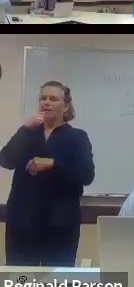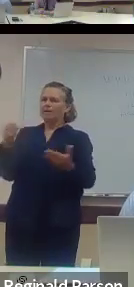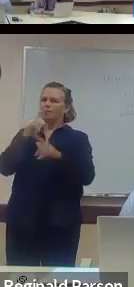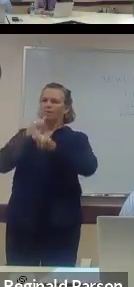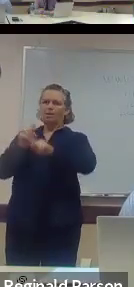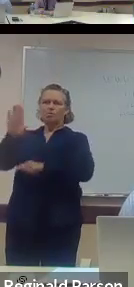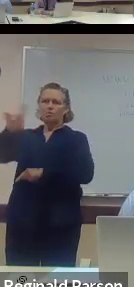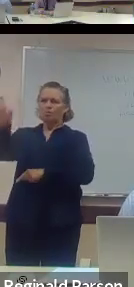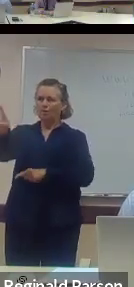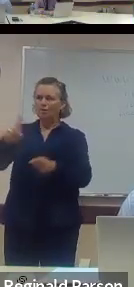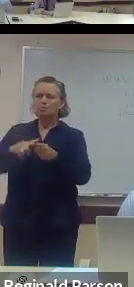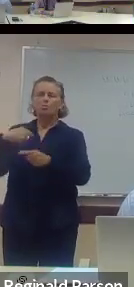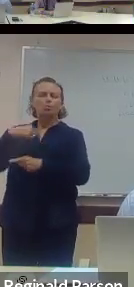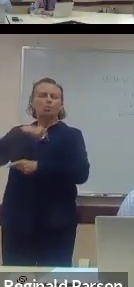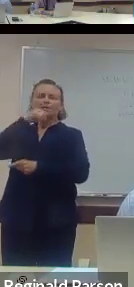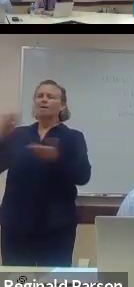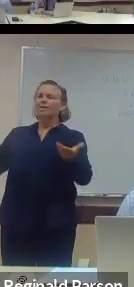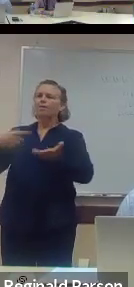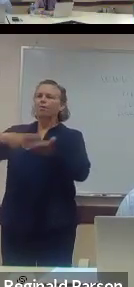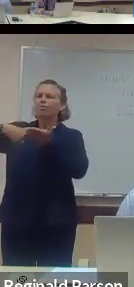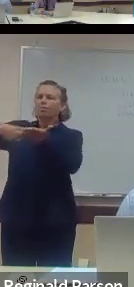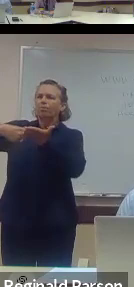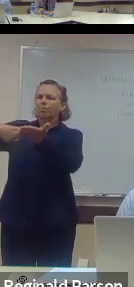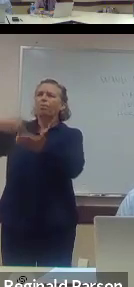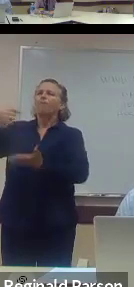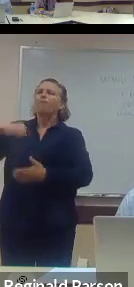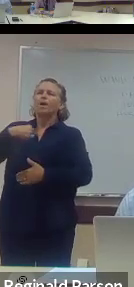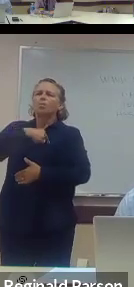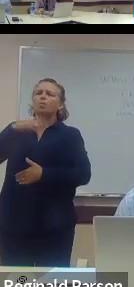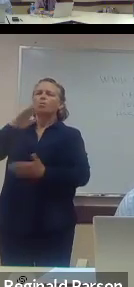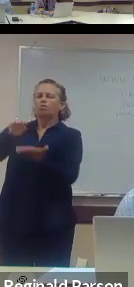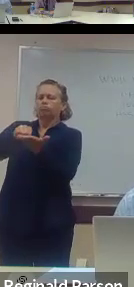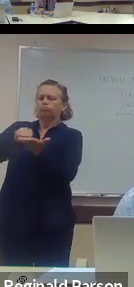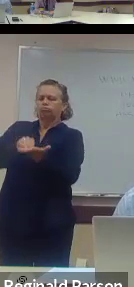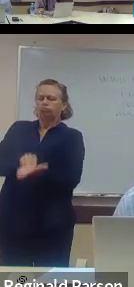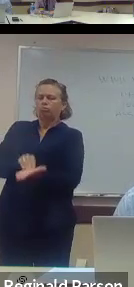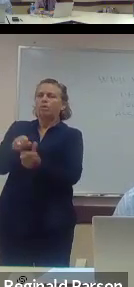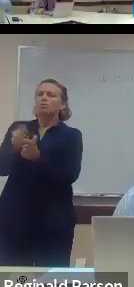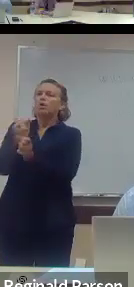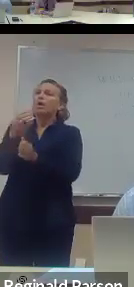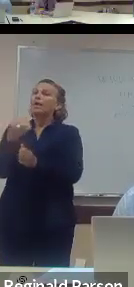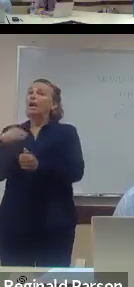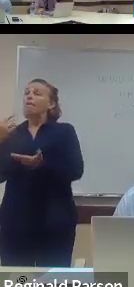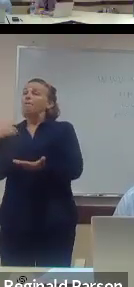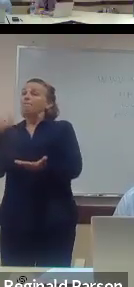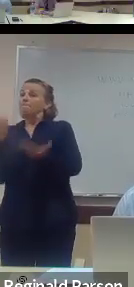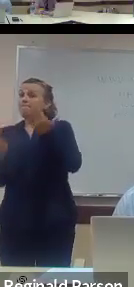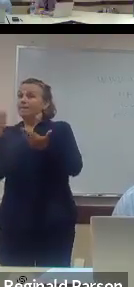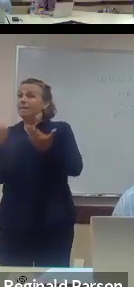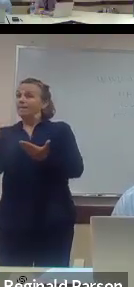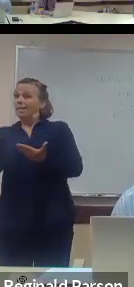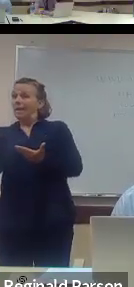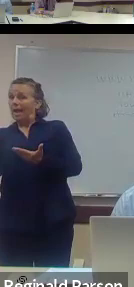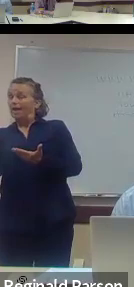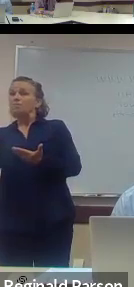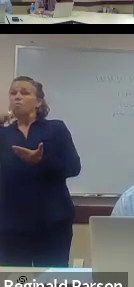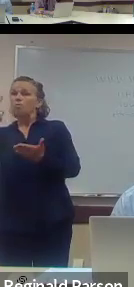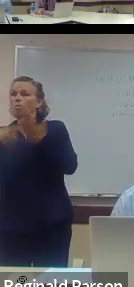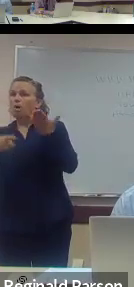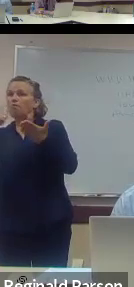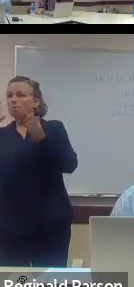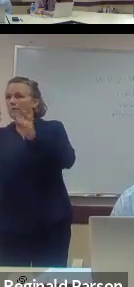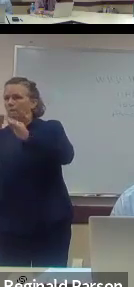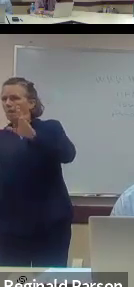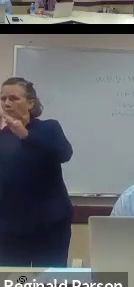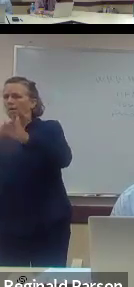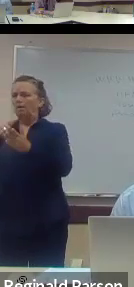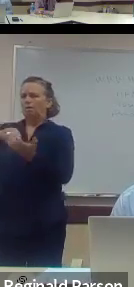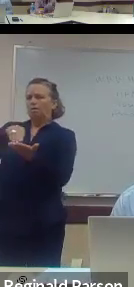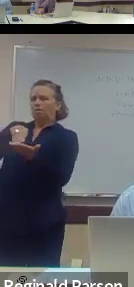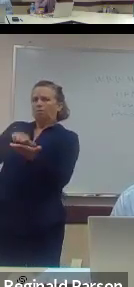Reginald Parson: However, I may ask clarifying questions to ensure. We capture your comments accurately. Participants who are physically here today who wish to comment will be allowed up to 3 min to speak.